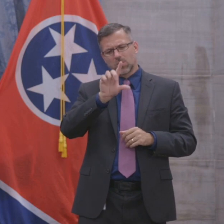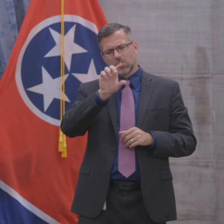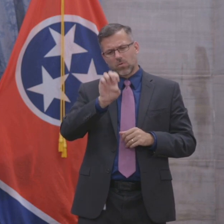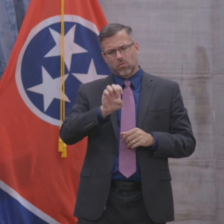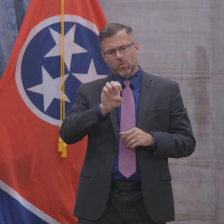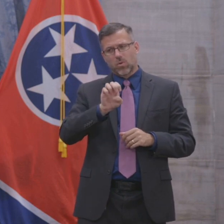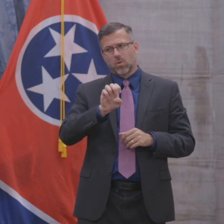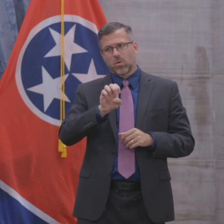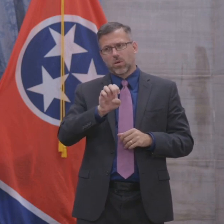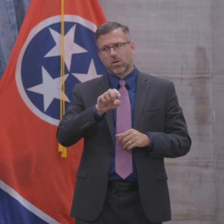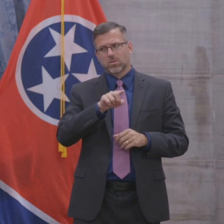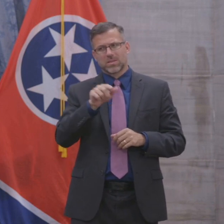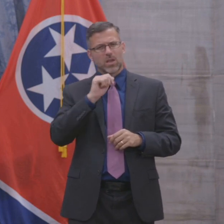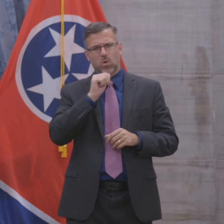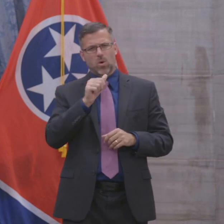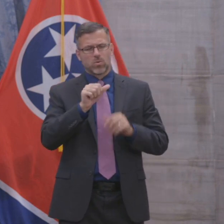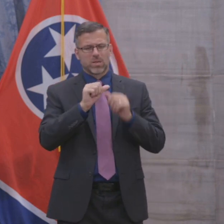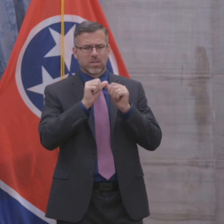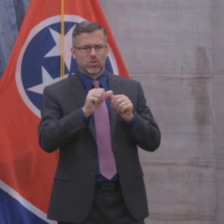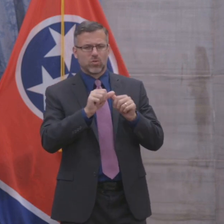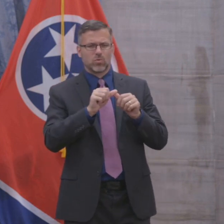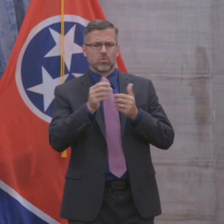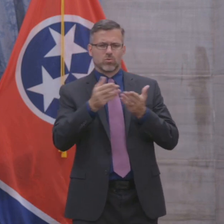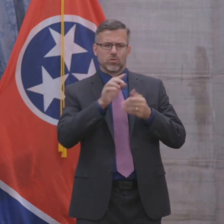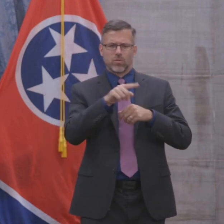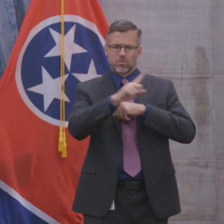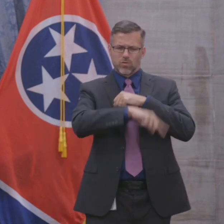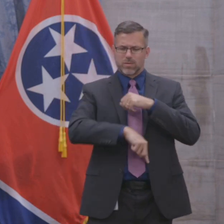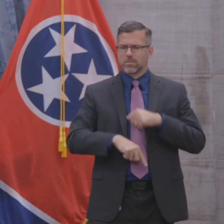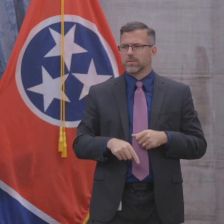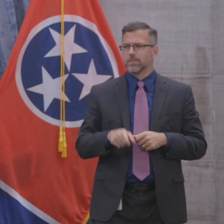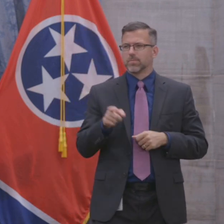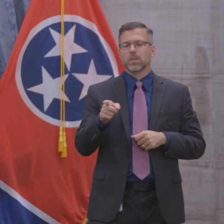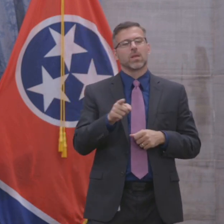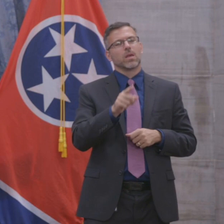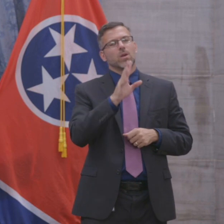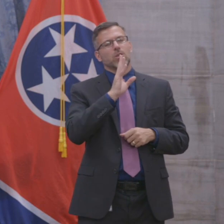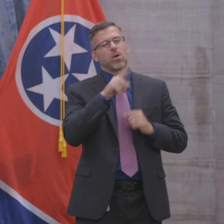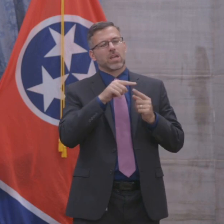zone and the mandatory minimum laws was changed this year. I